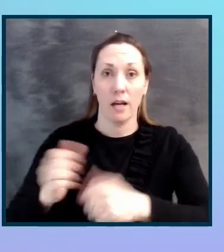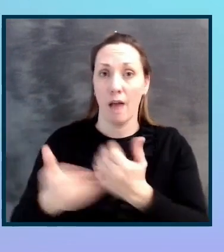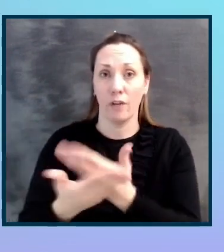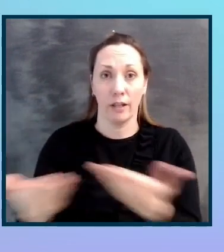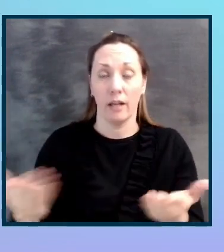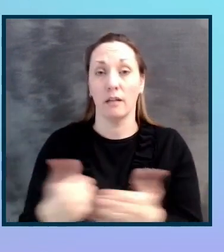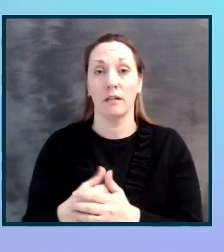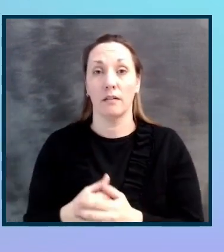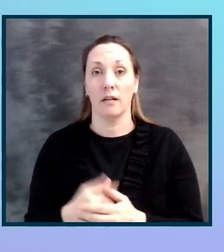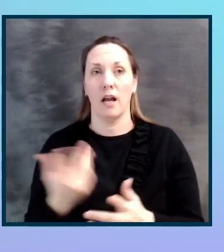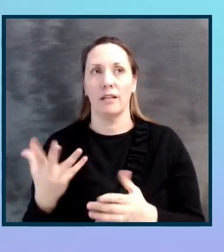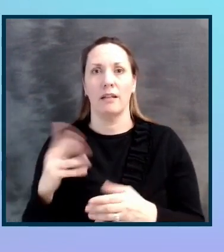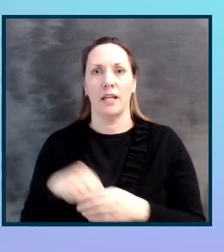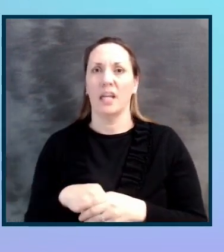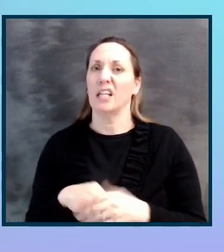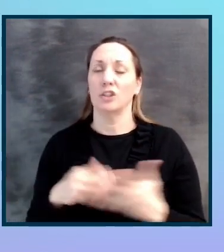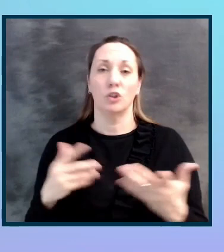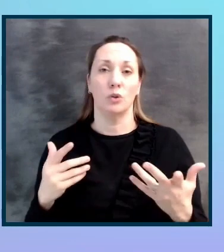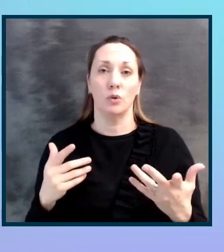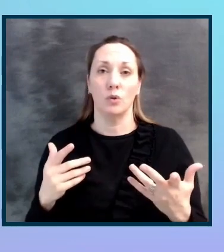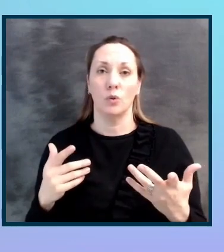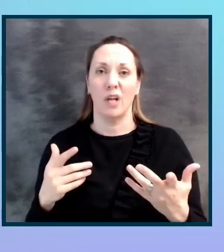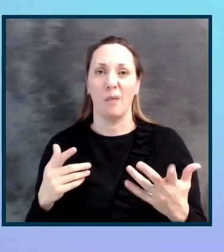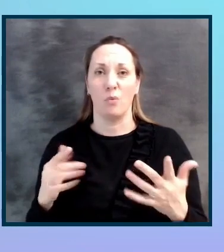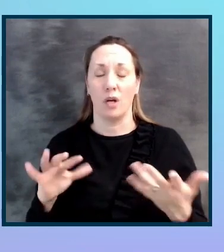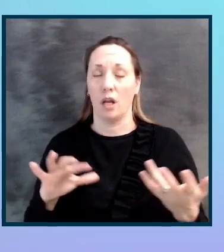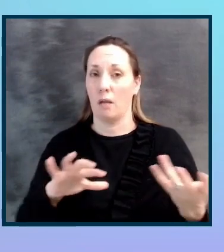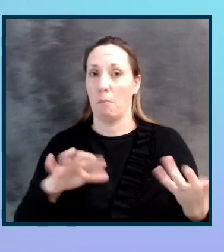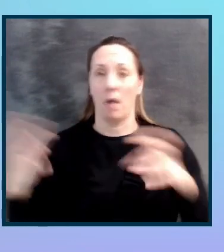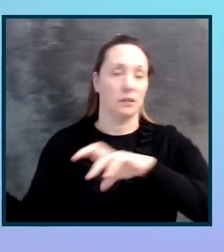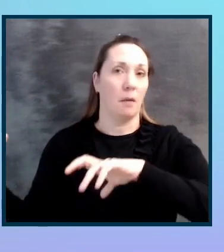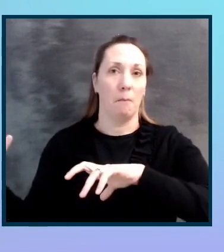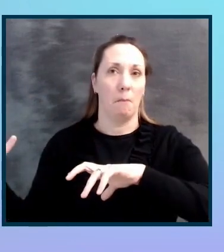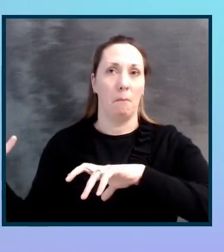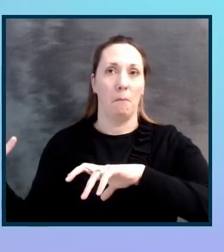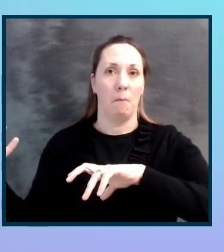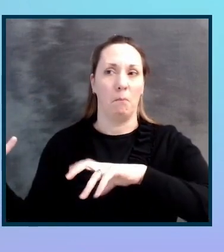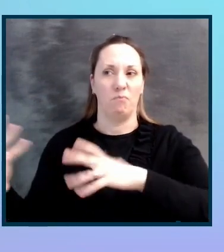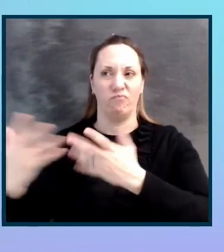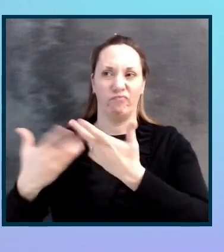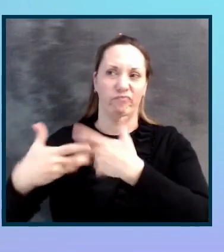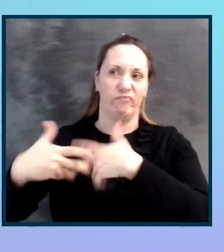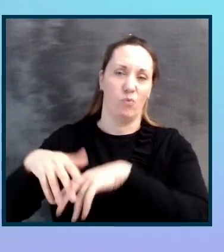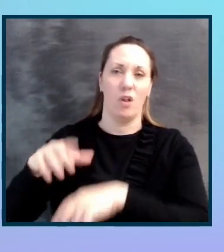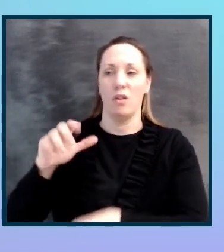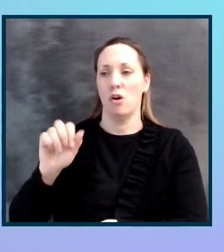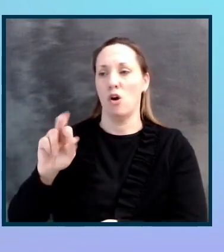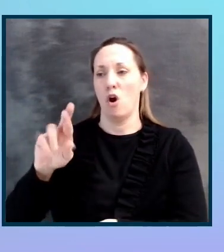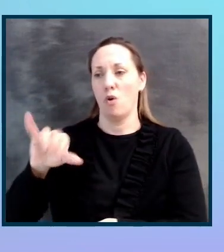in a pretty messed up Web of ARIA. And it's hard to get back out that.